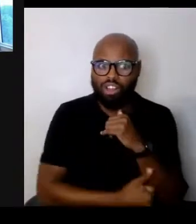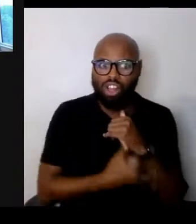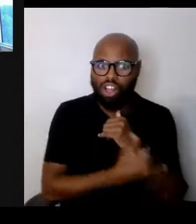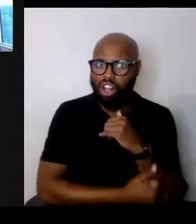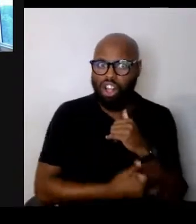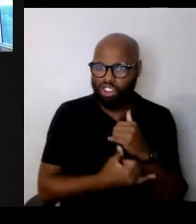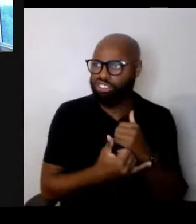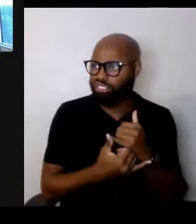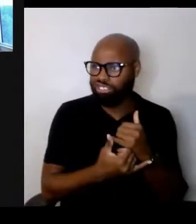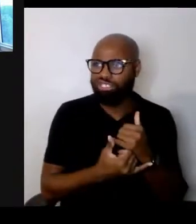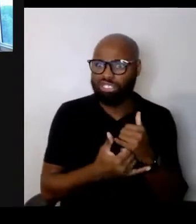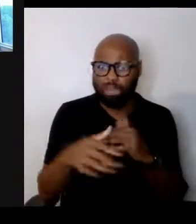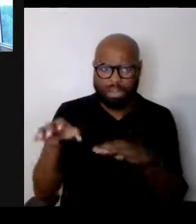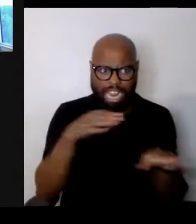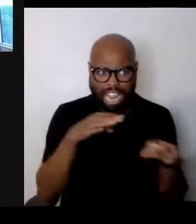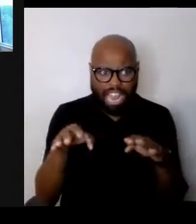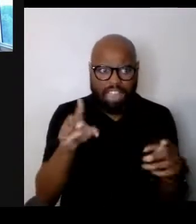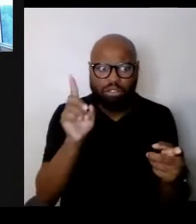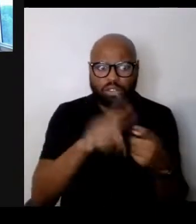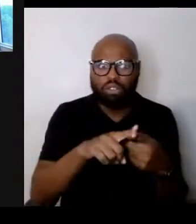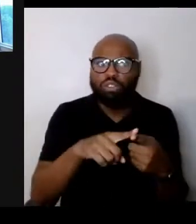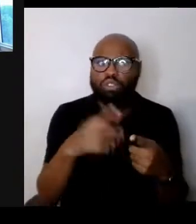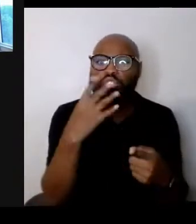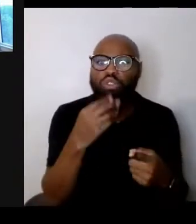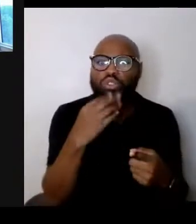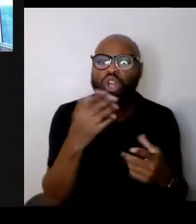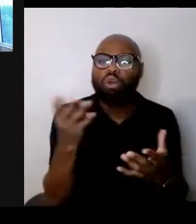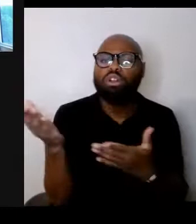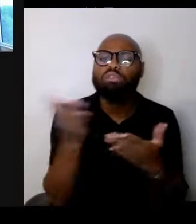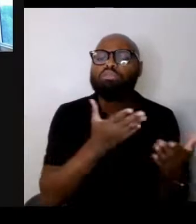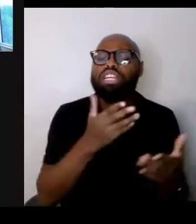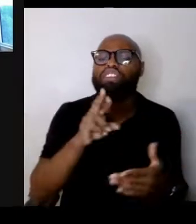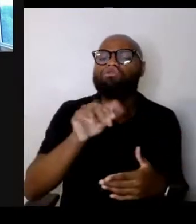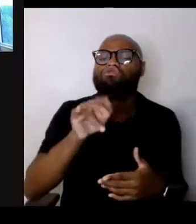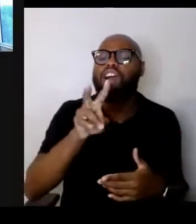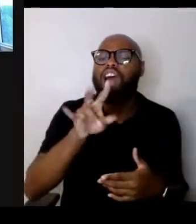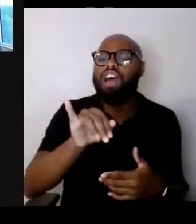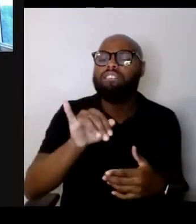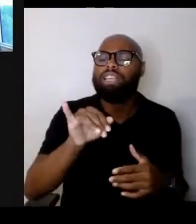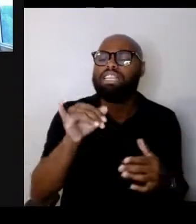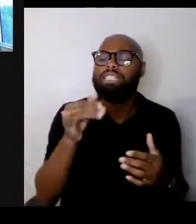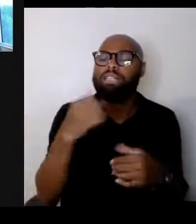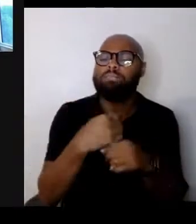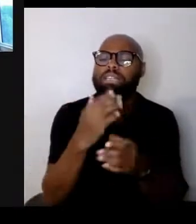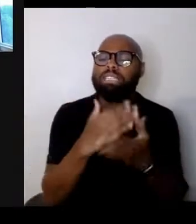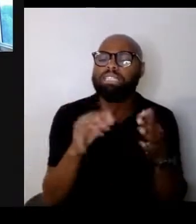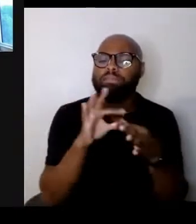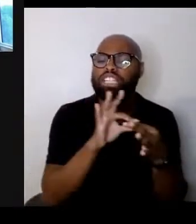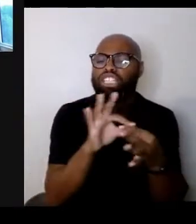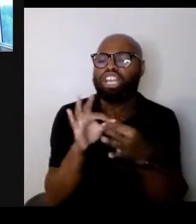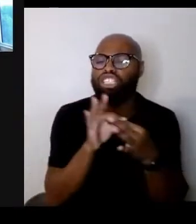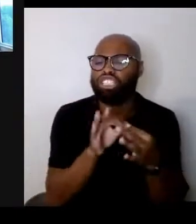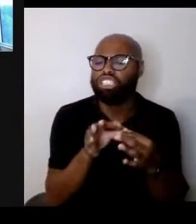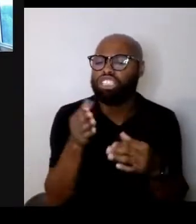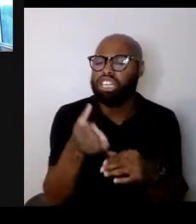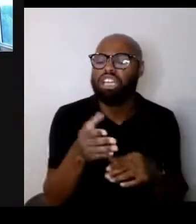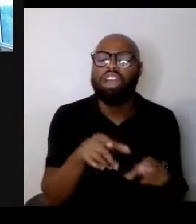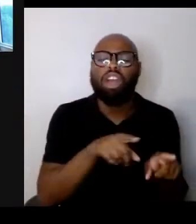I wanted to bring in Ravi as well to help us make some connections there, also with, you know antisemitism,